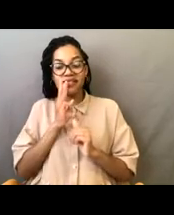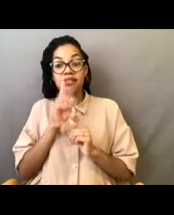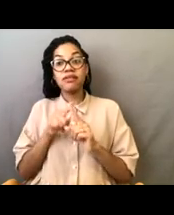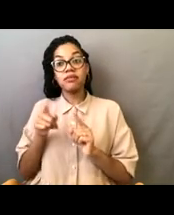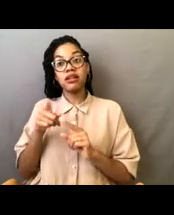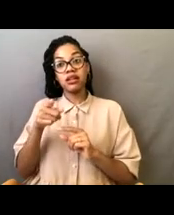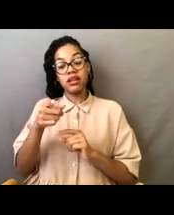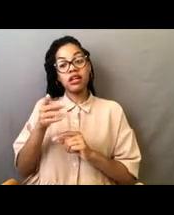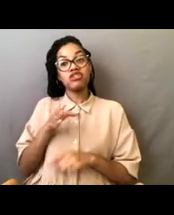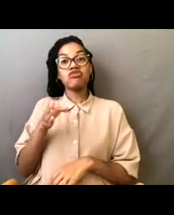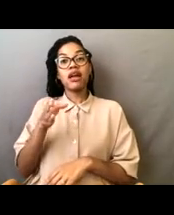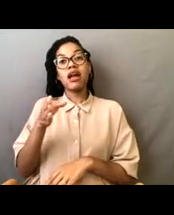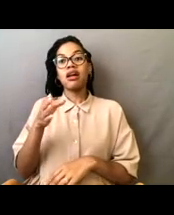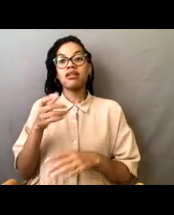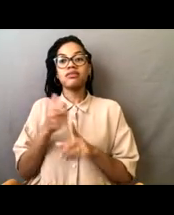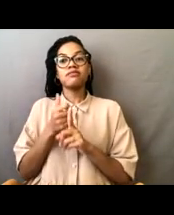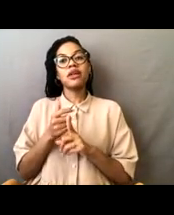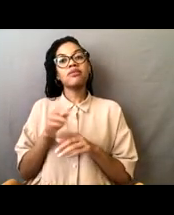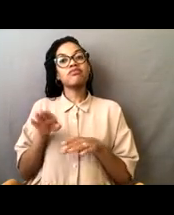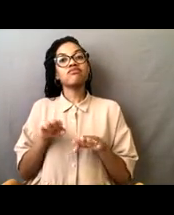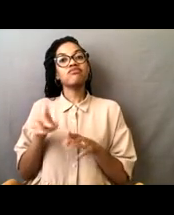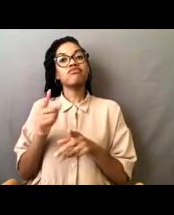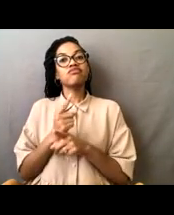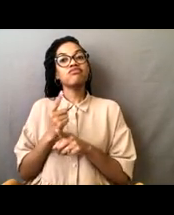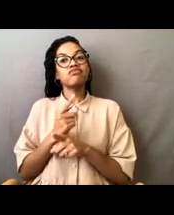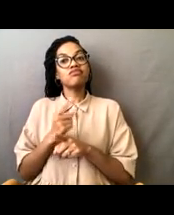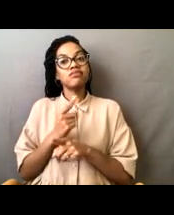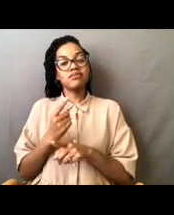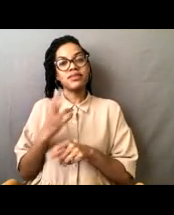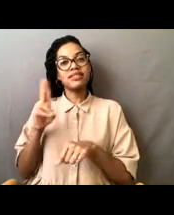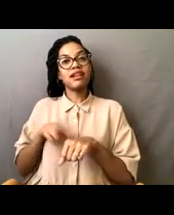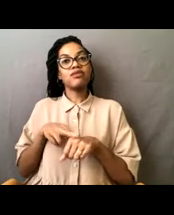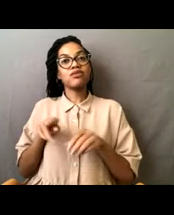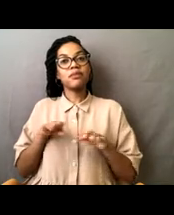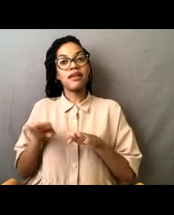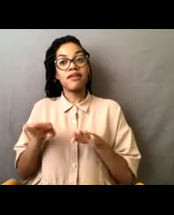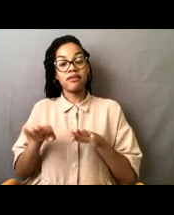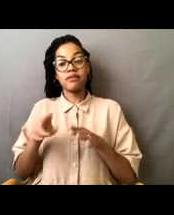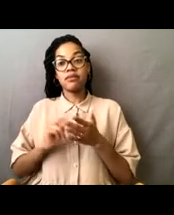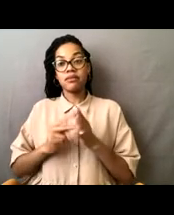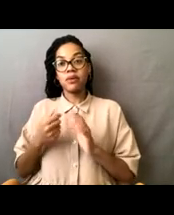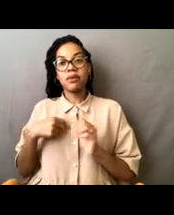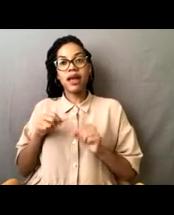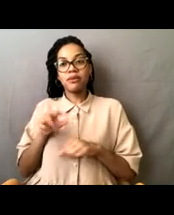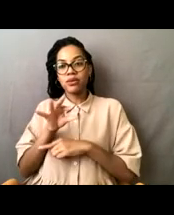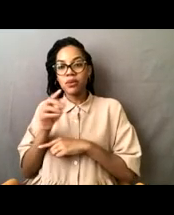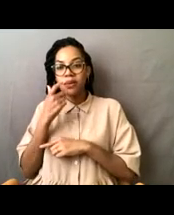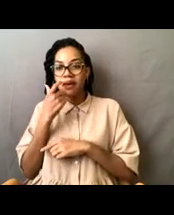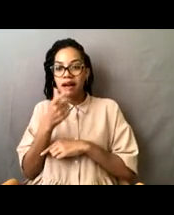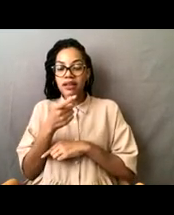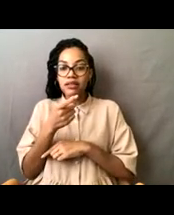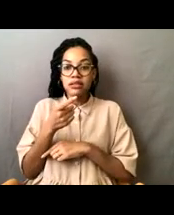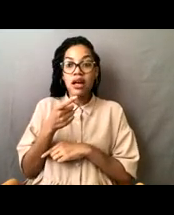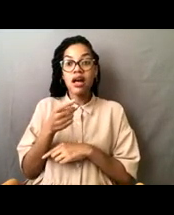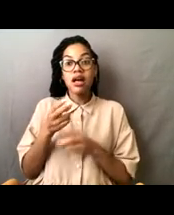They're kind of behaving as they would naturally, and so we're able to observe and see, okay, are they laying eggs here? You know, what's going on?